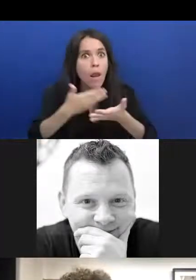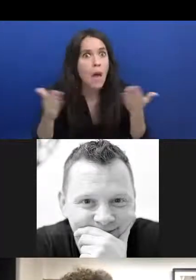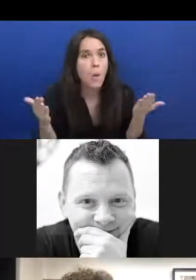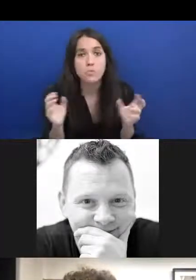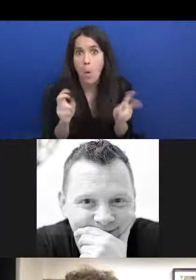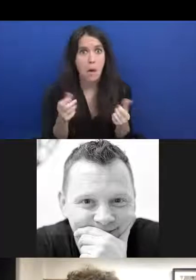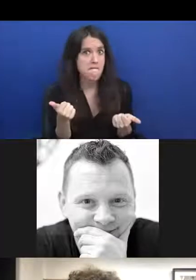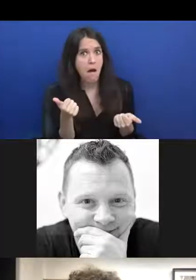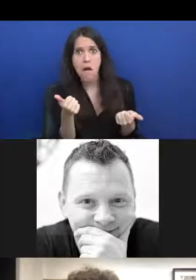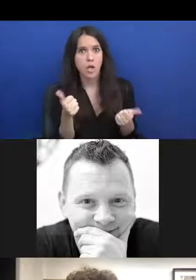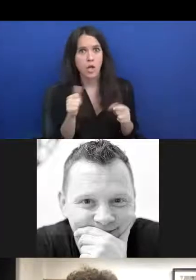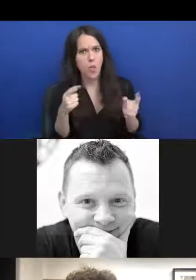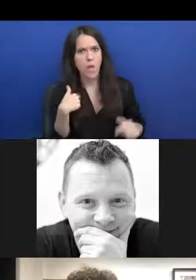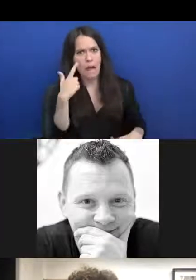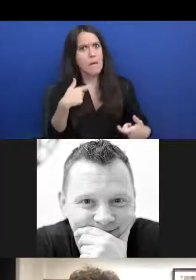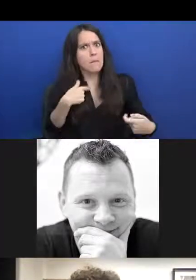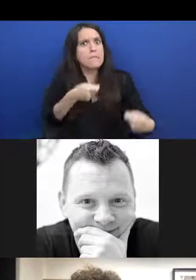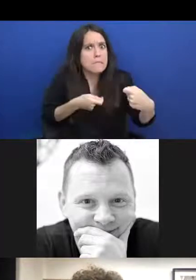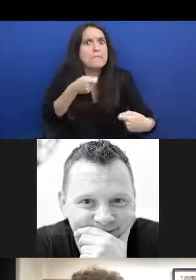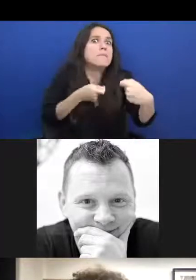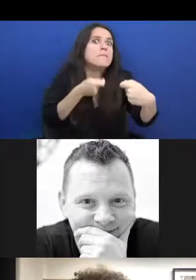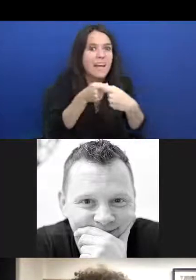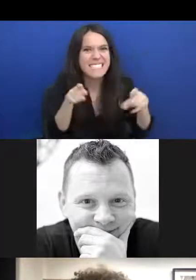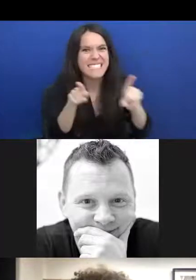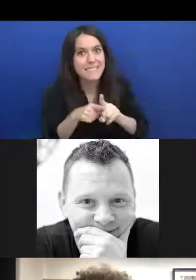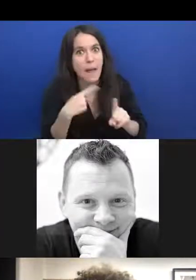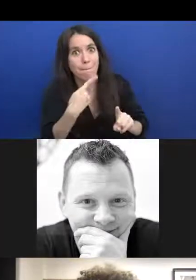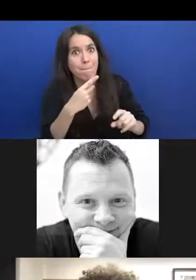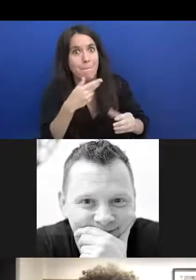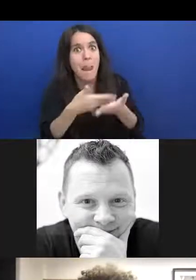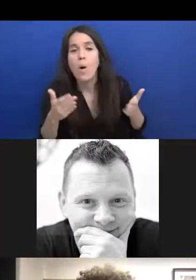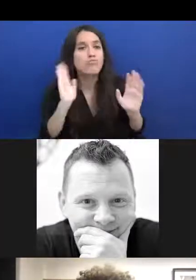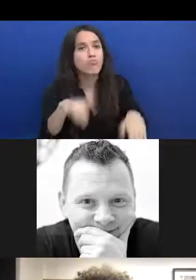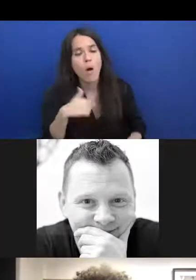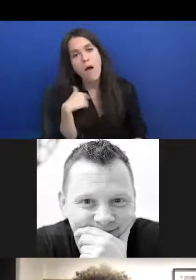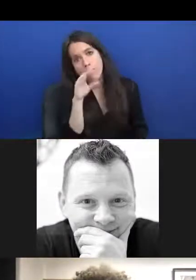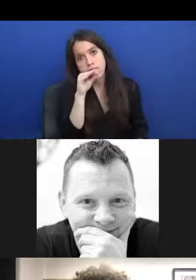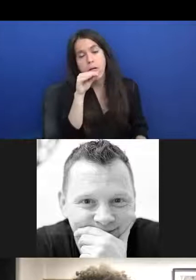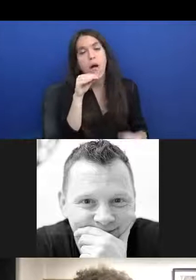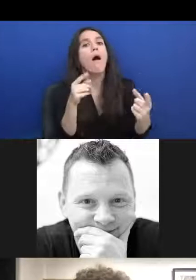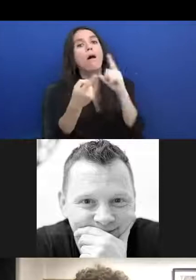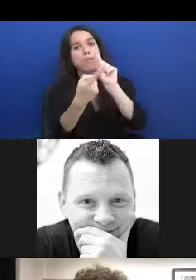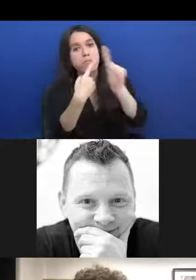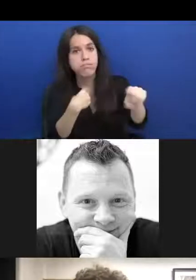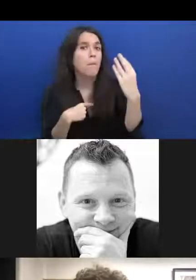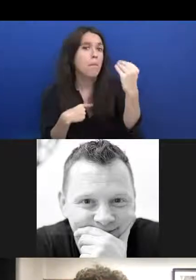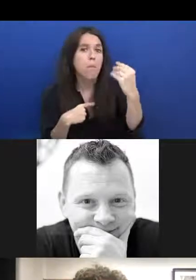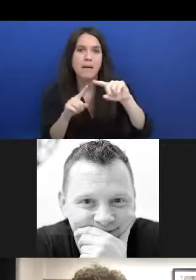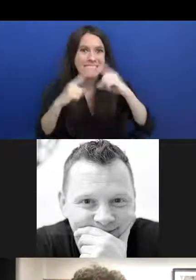and a need to shift to the same language even if they did have a common language